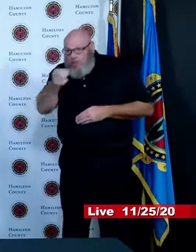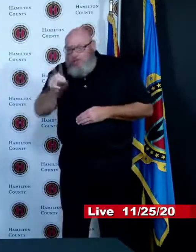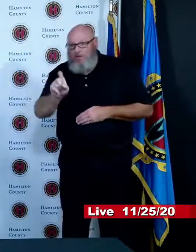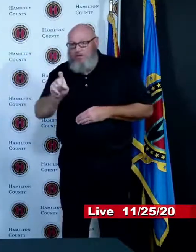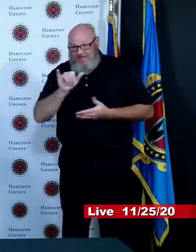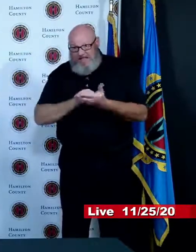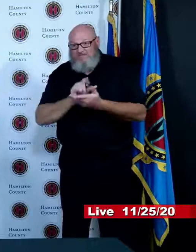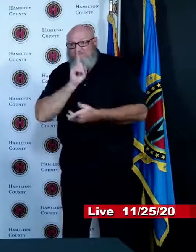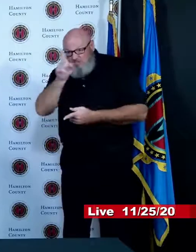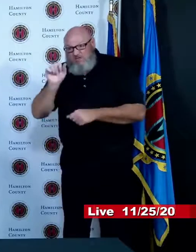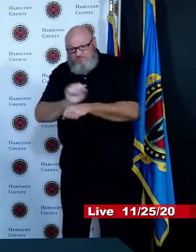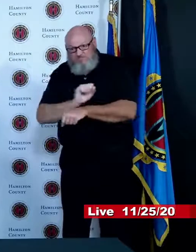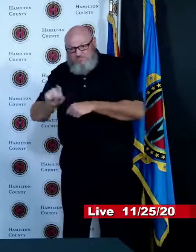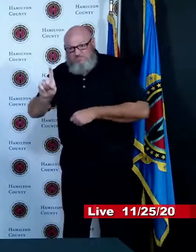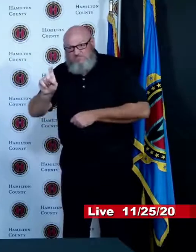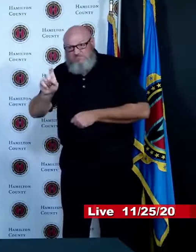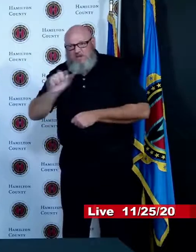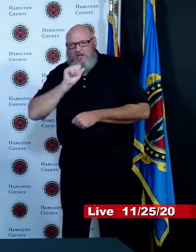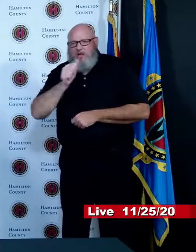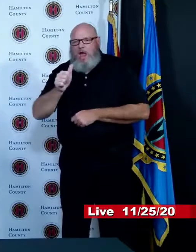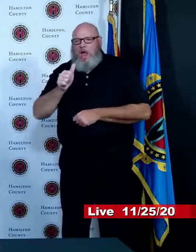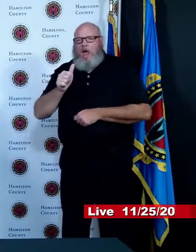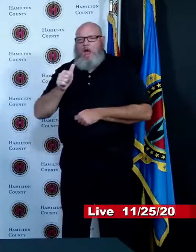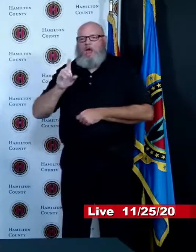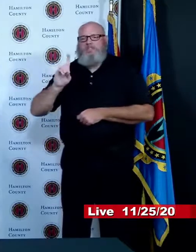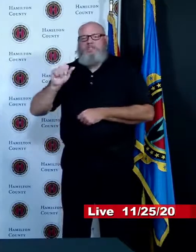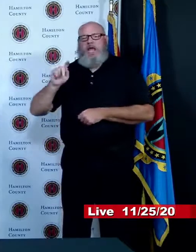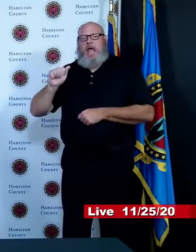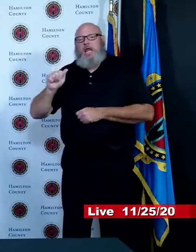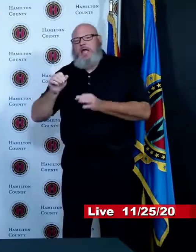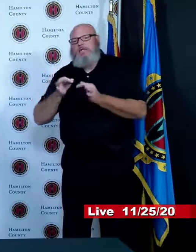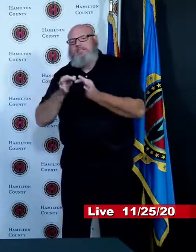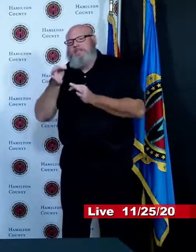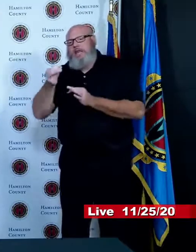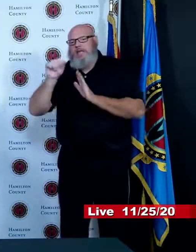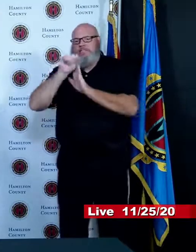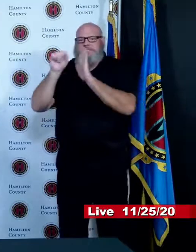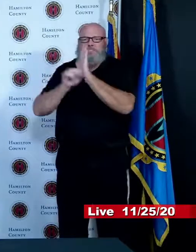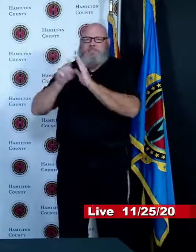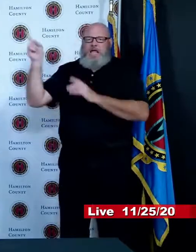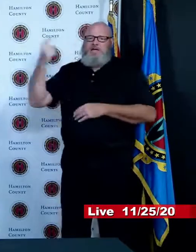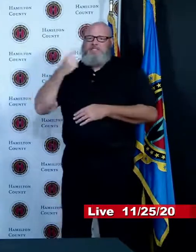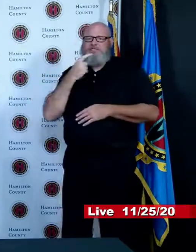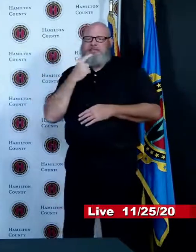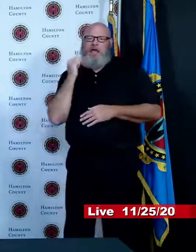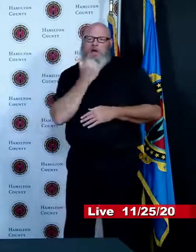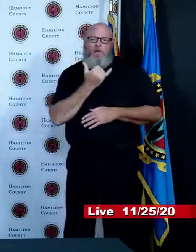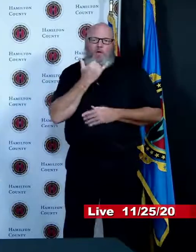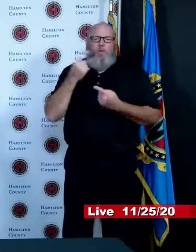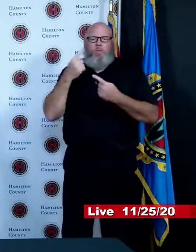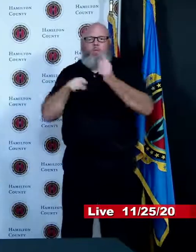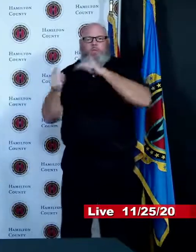the data delays that the state was experiencing earlier this week and late last week and secondly